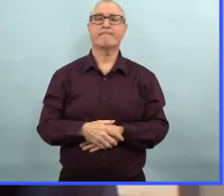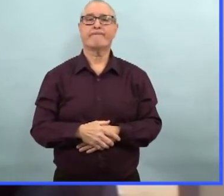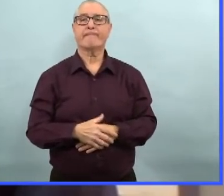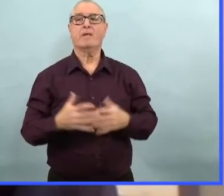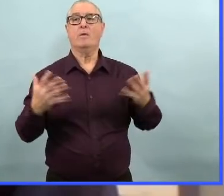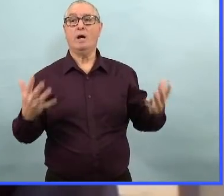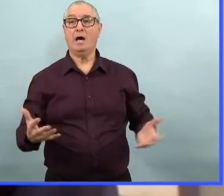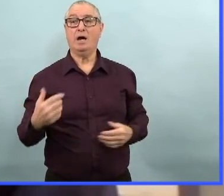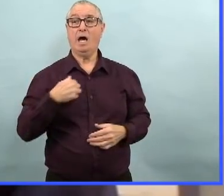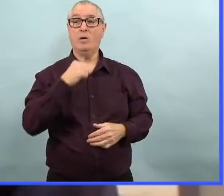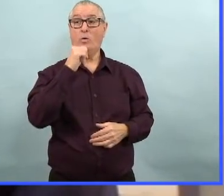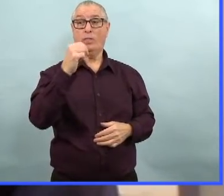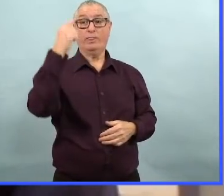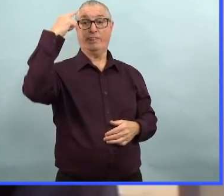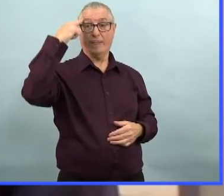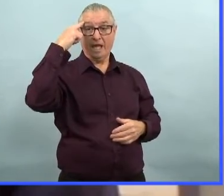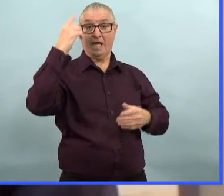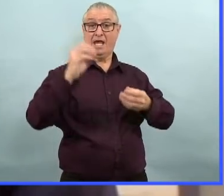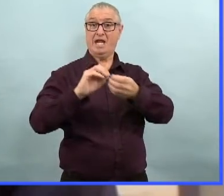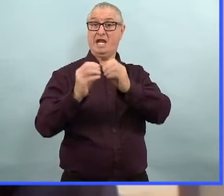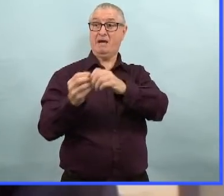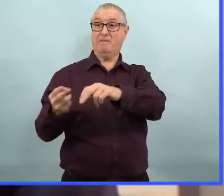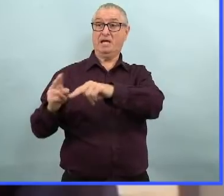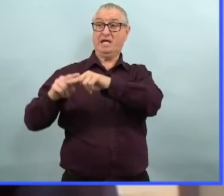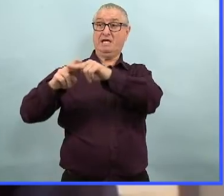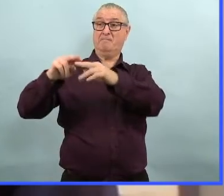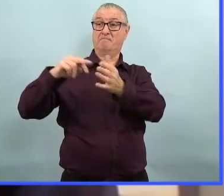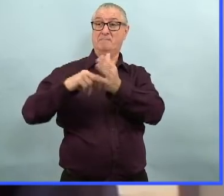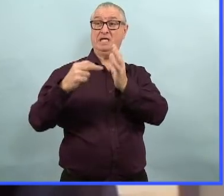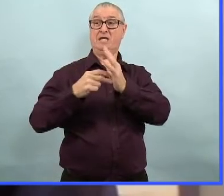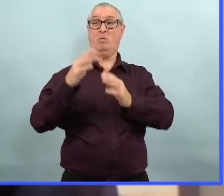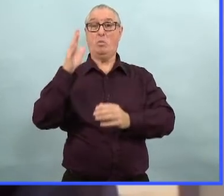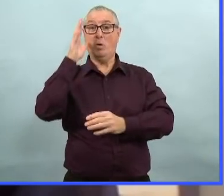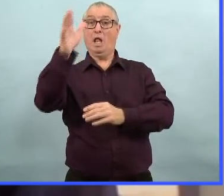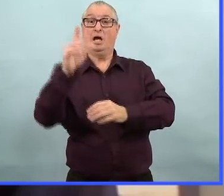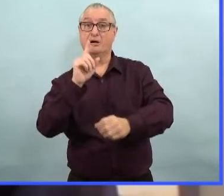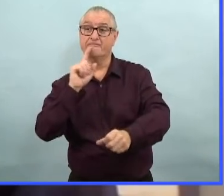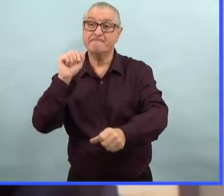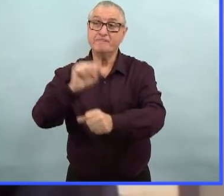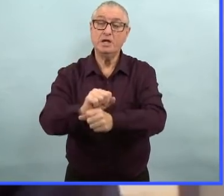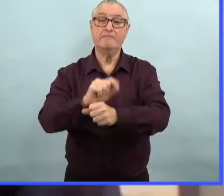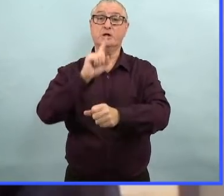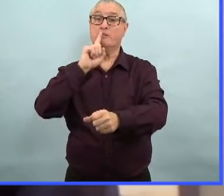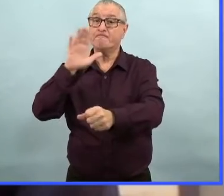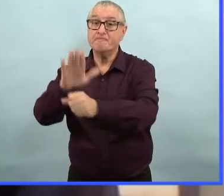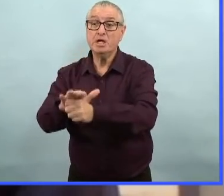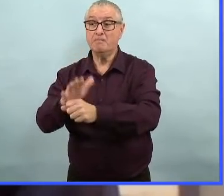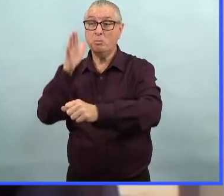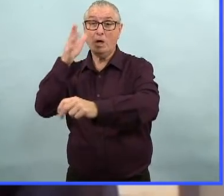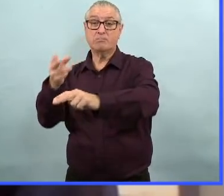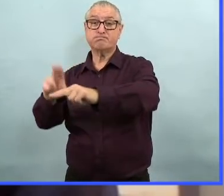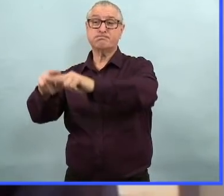been helpless against this right so we we do have measures that we can each take we have measures